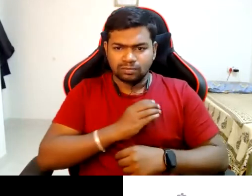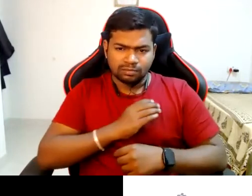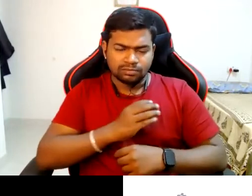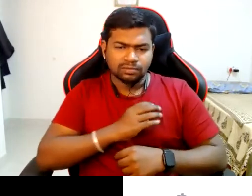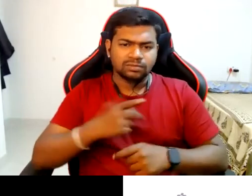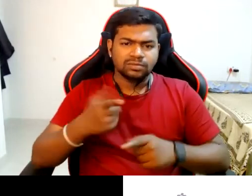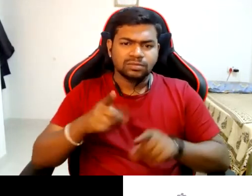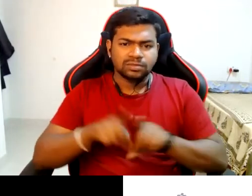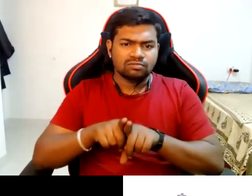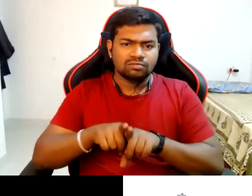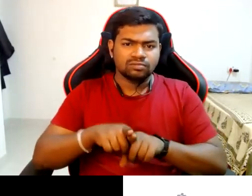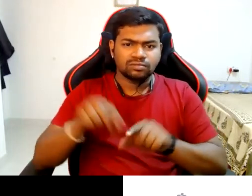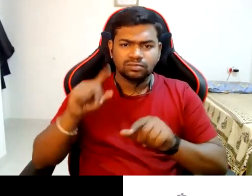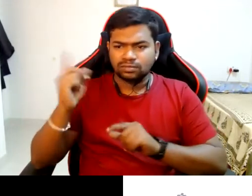center and then all the girls was shocked that why this guy is sitting in the centre.